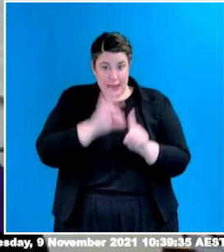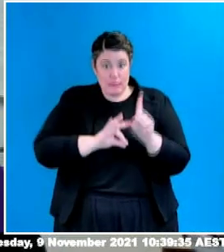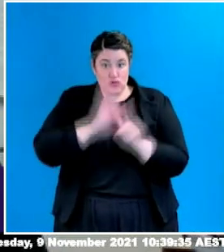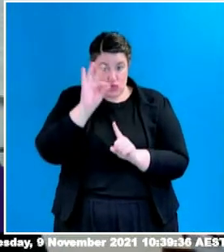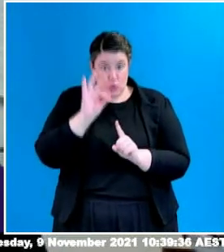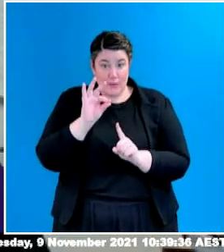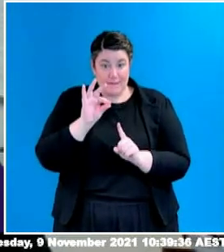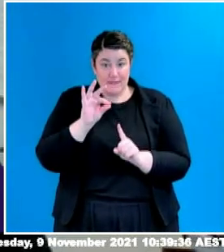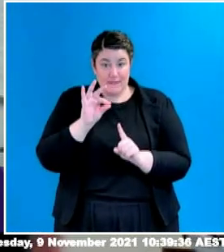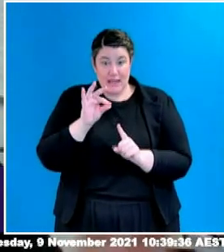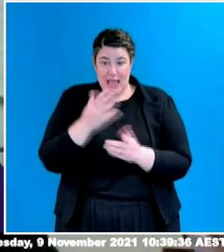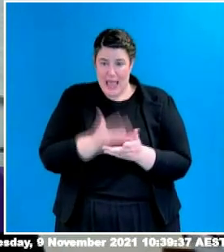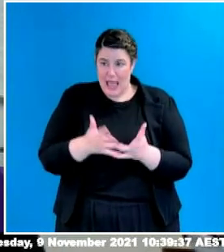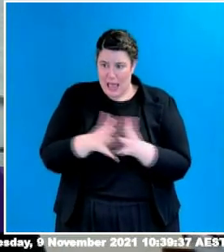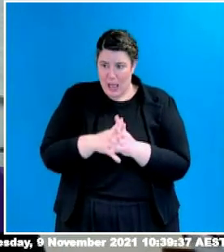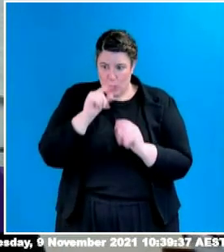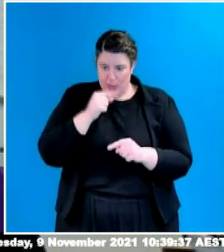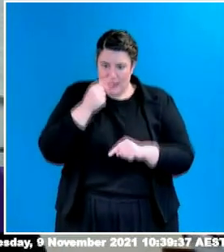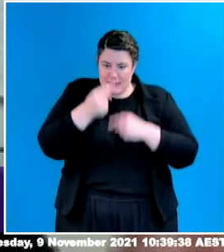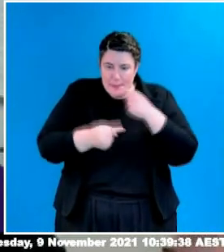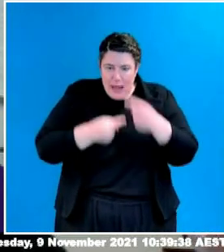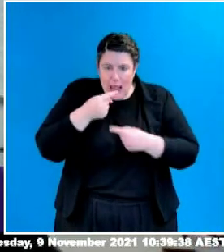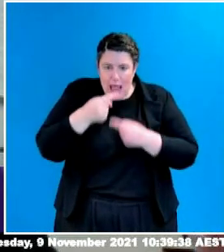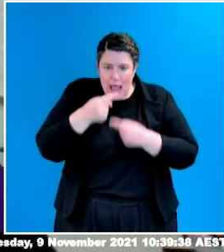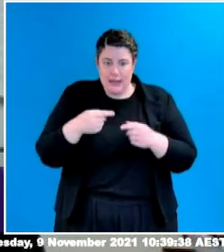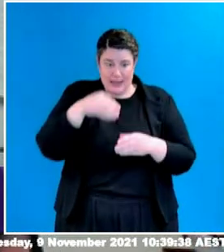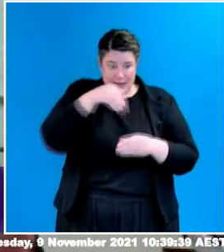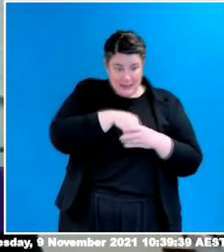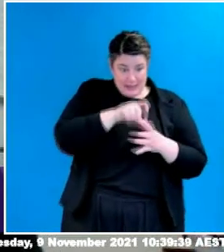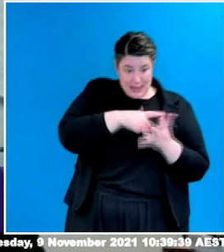terms of how do we articulate and express what is in the CRPD in a way